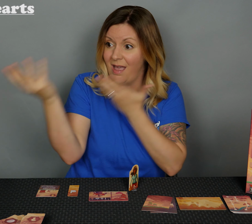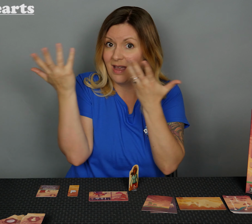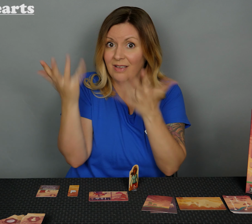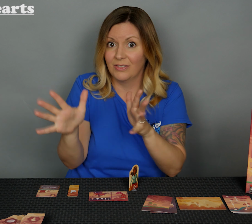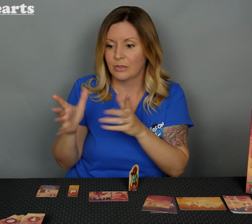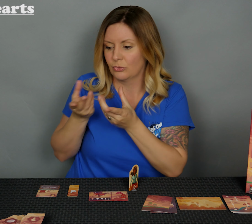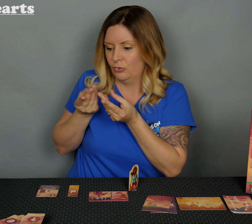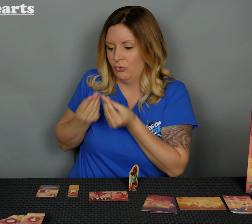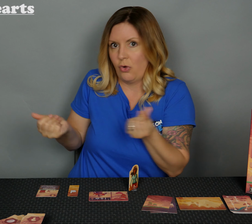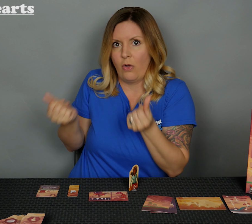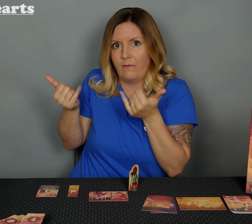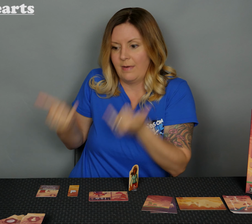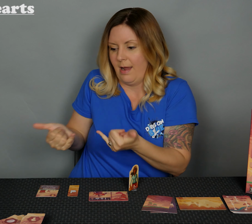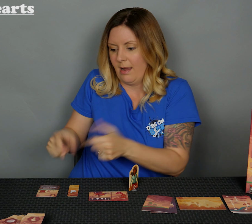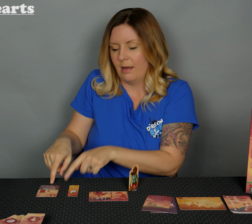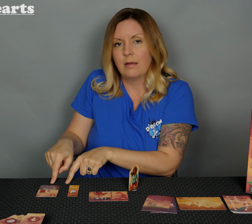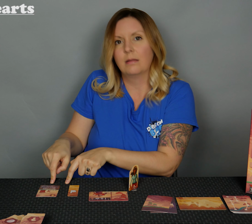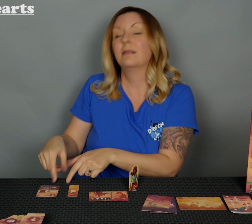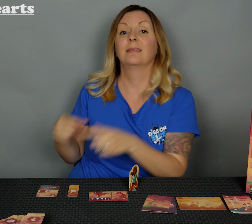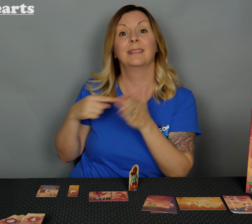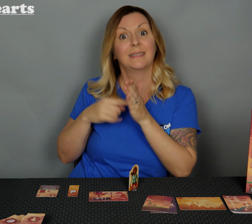Some buildings need to be resolved immediately.